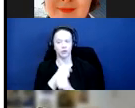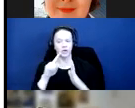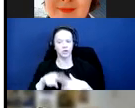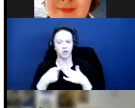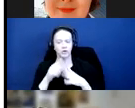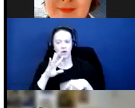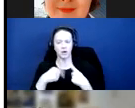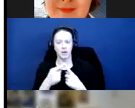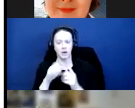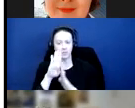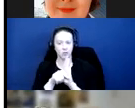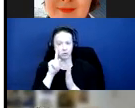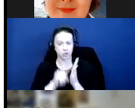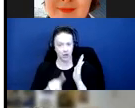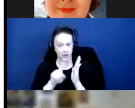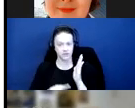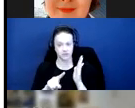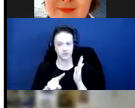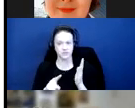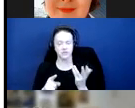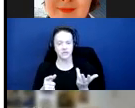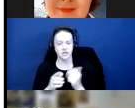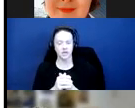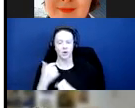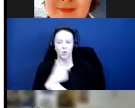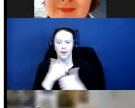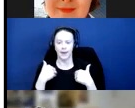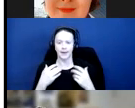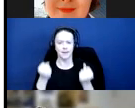there were many peer support specialists